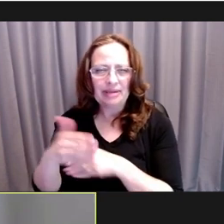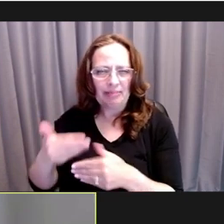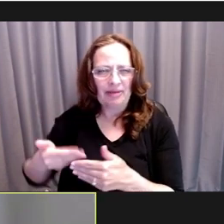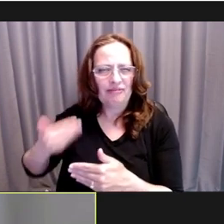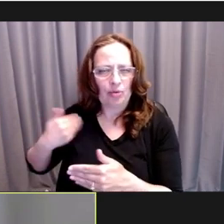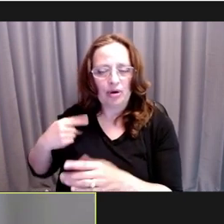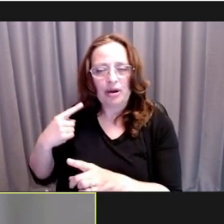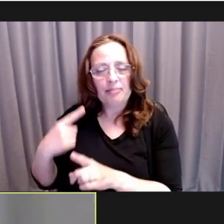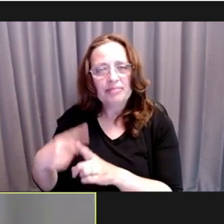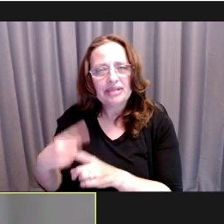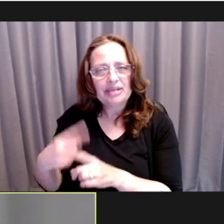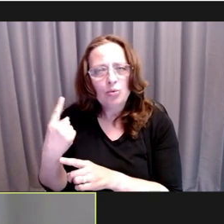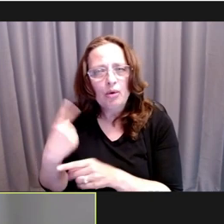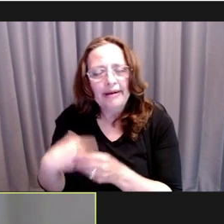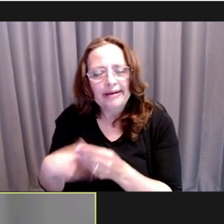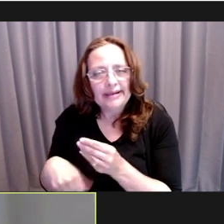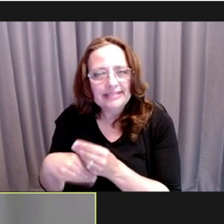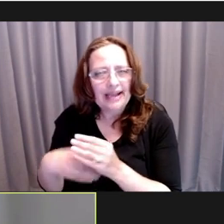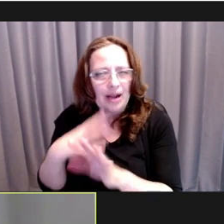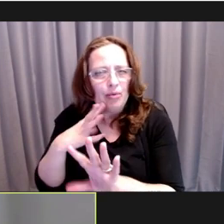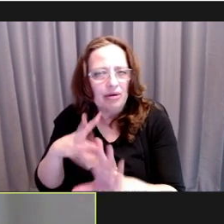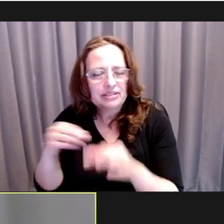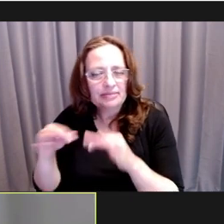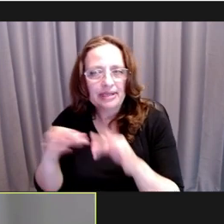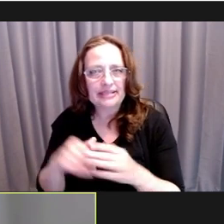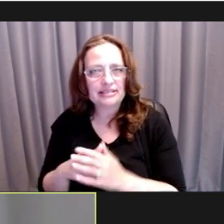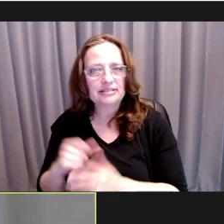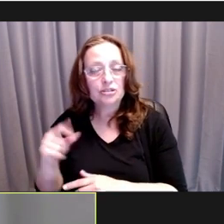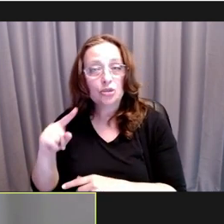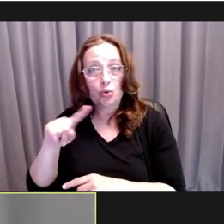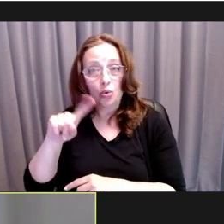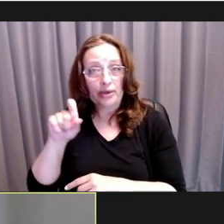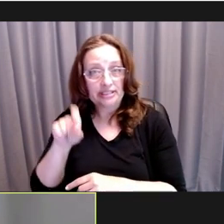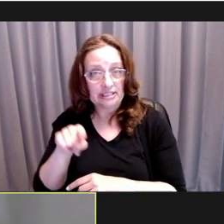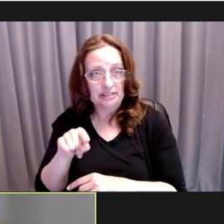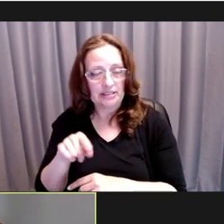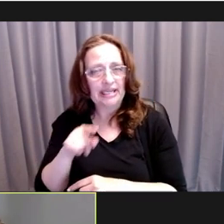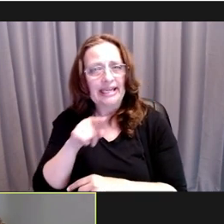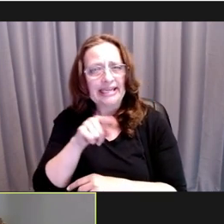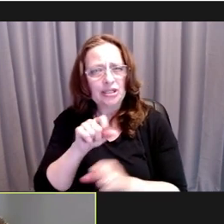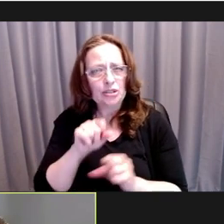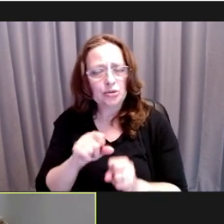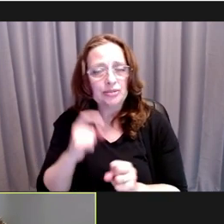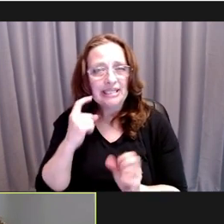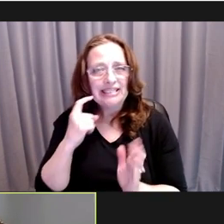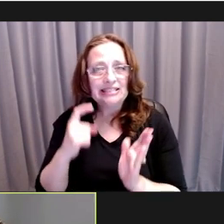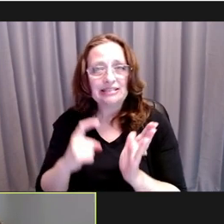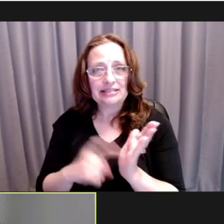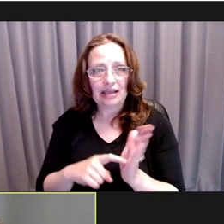if hearing loss was from a past viral infection, postnatal, and years later?